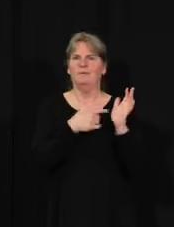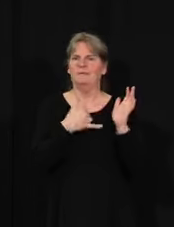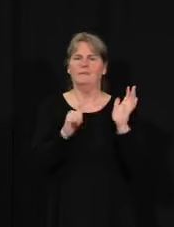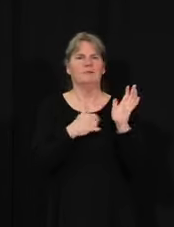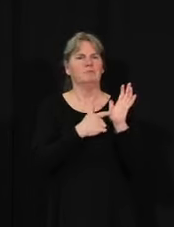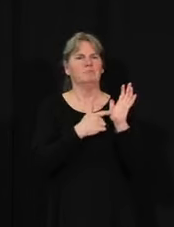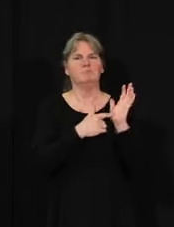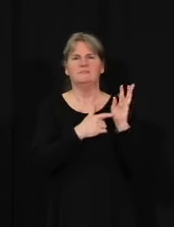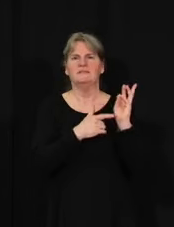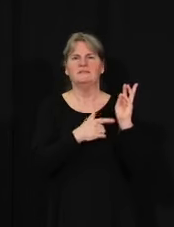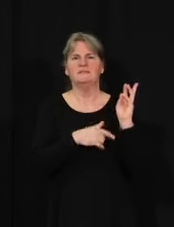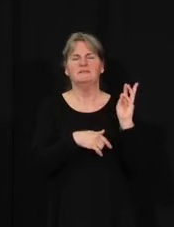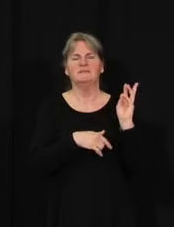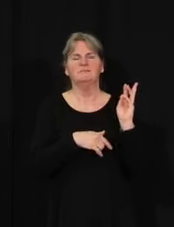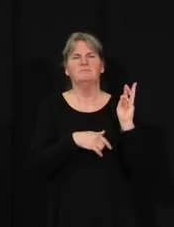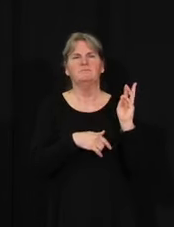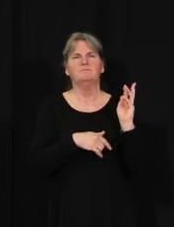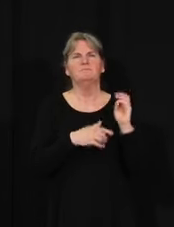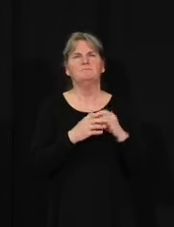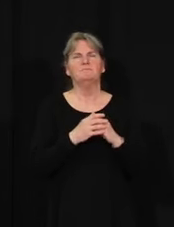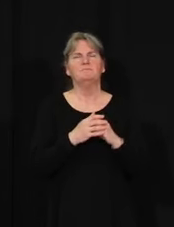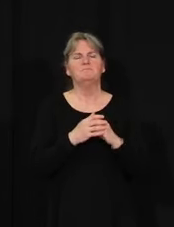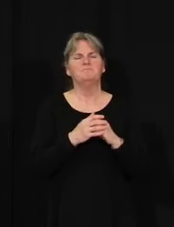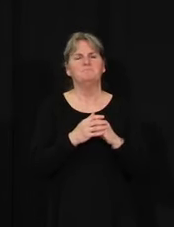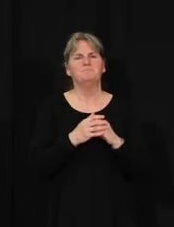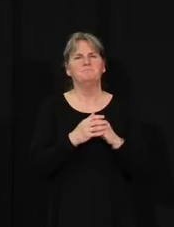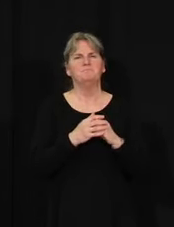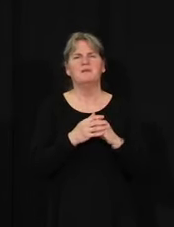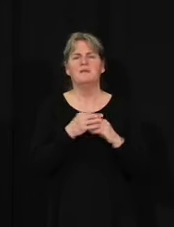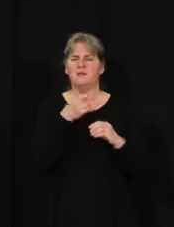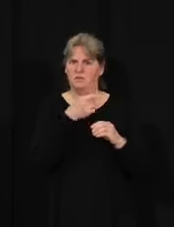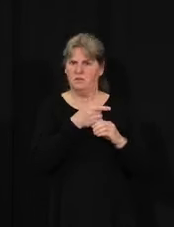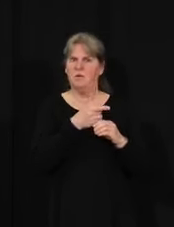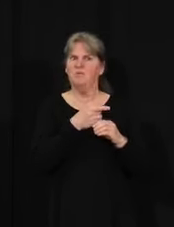ability to project this as something that we can be